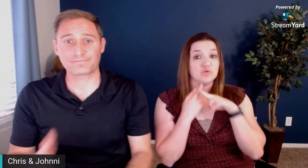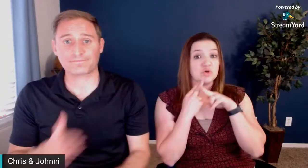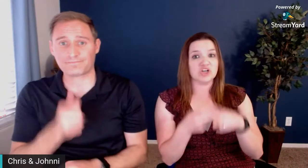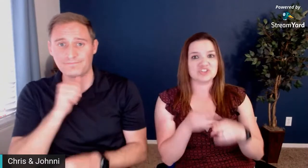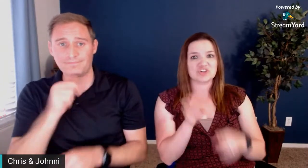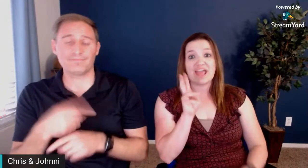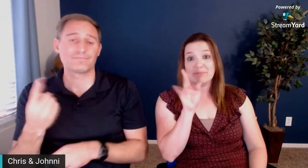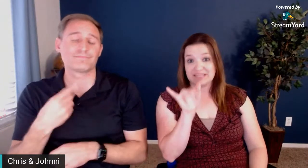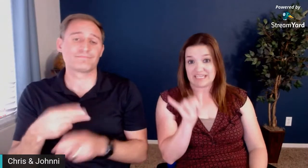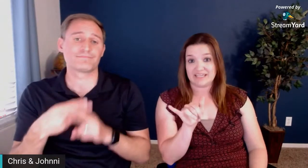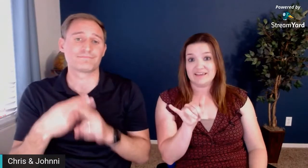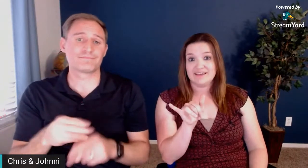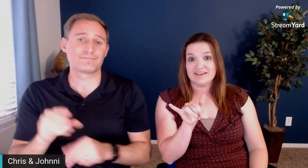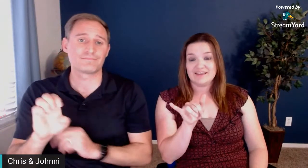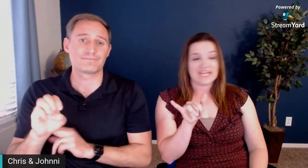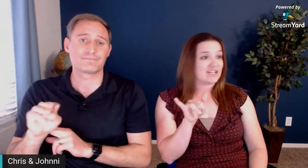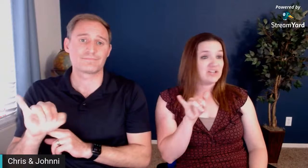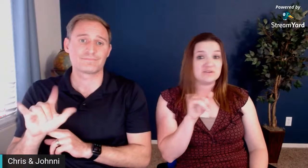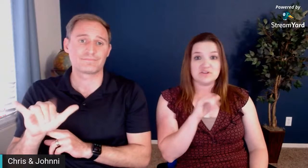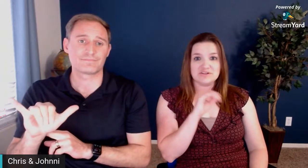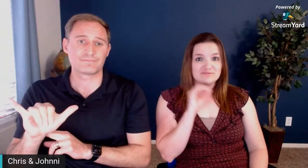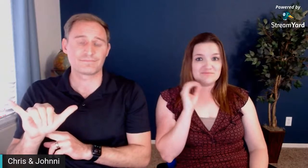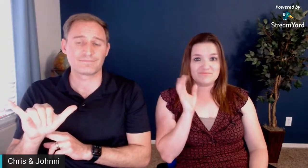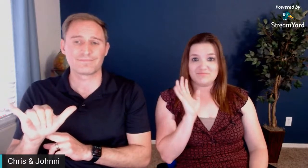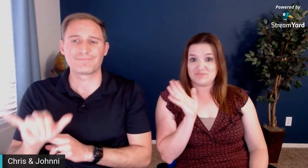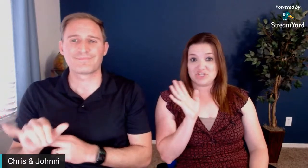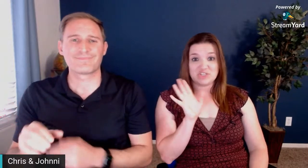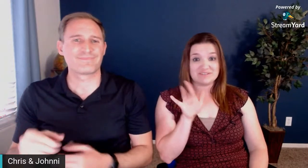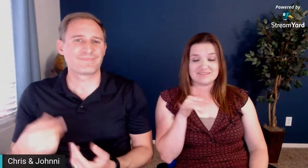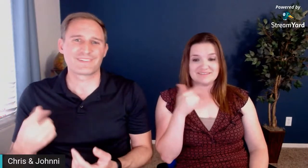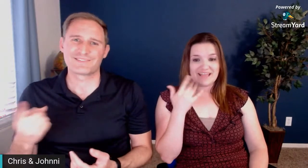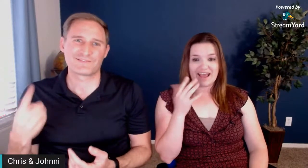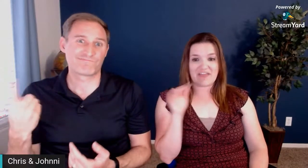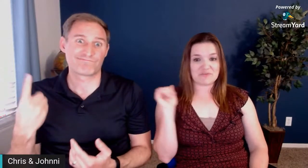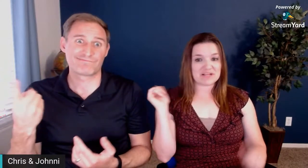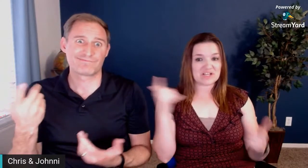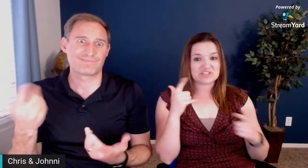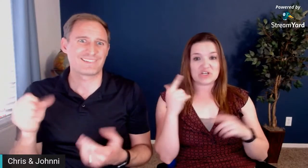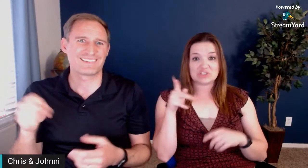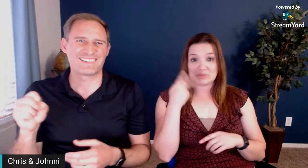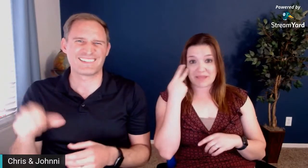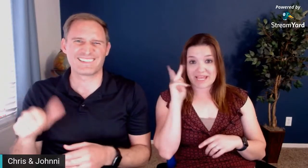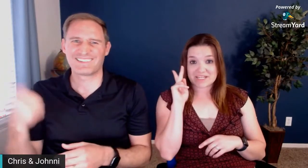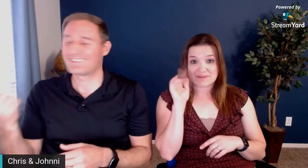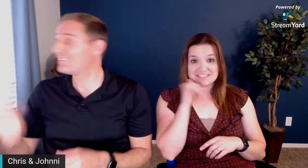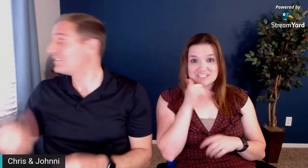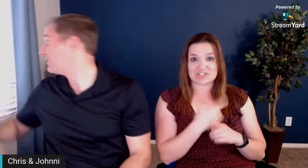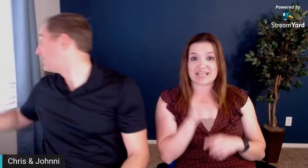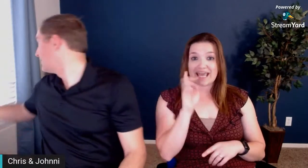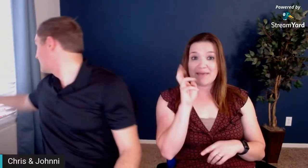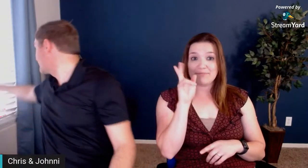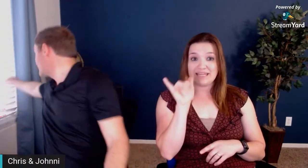who calls her emily like she's yeah everybody else calls for a page my sister's like emily